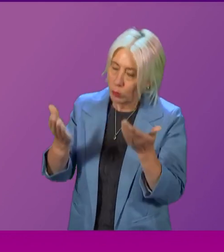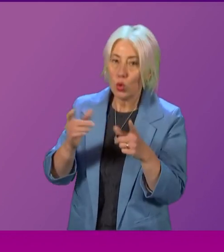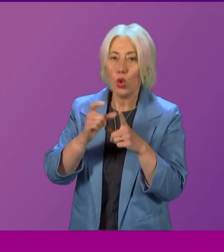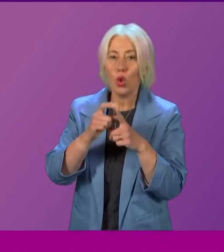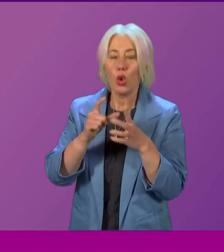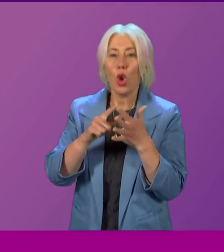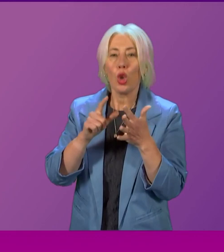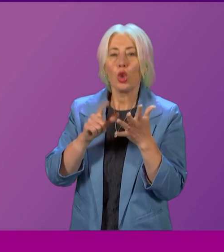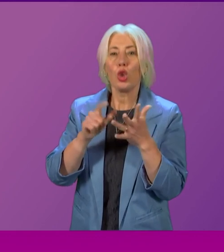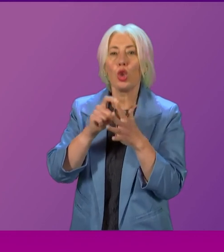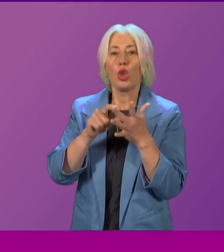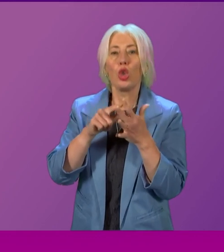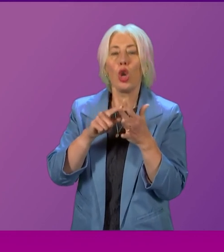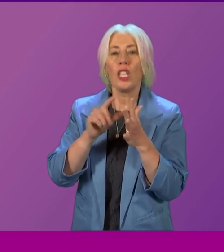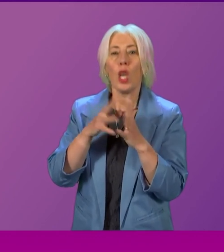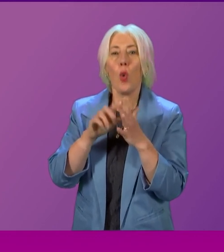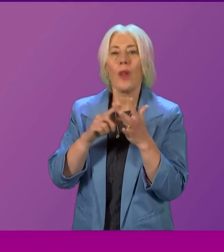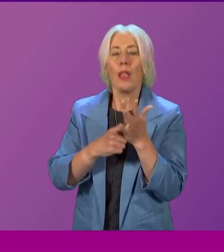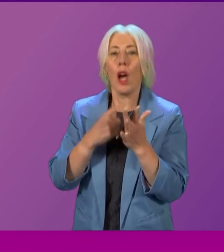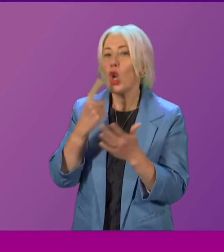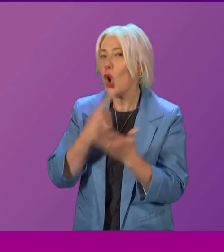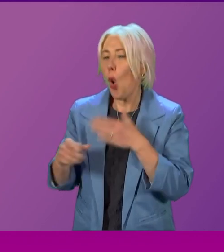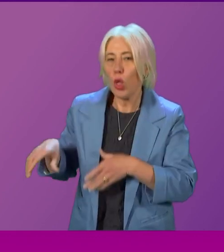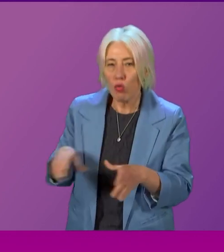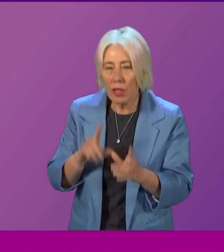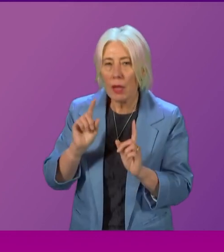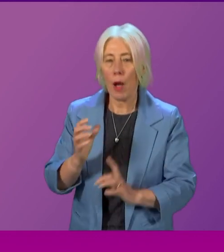His legacy will be not just his rugby but the honesty and bravery with which he faced